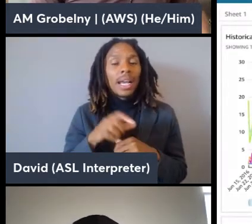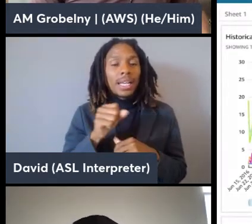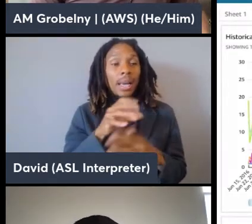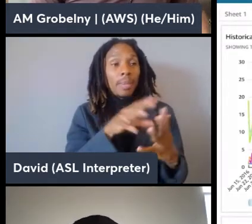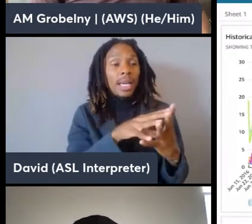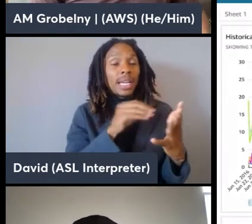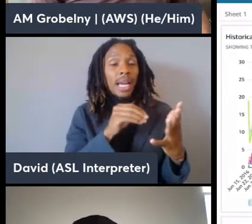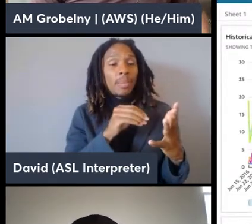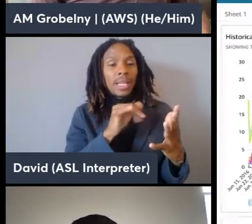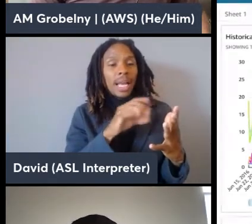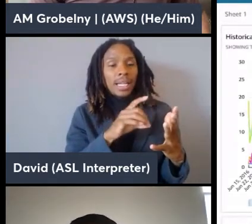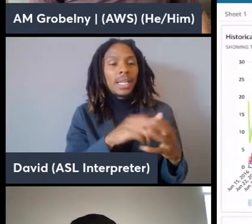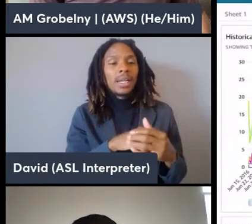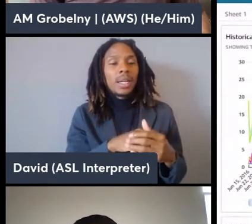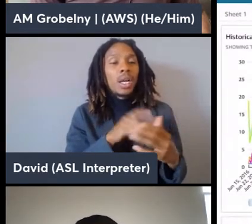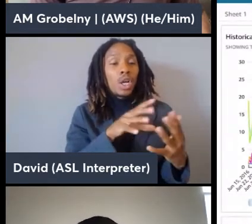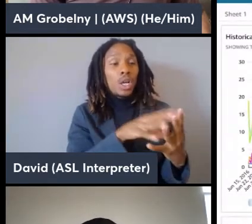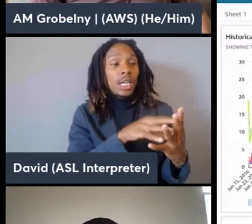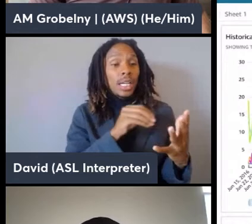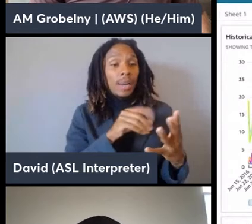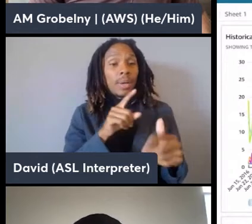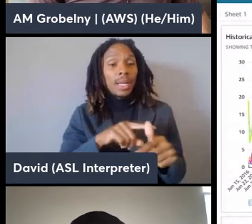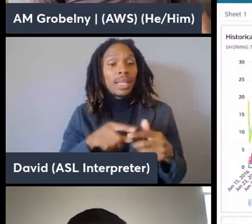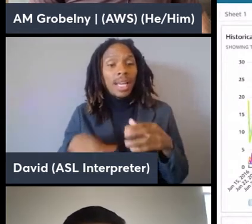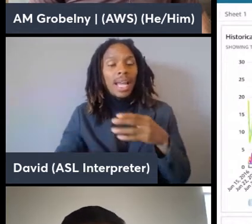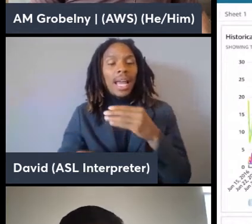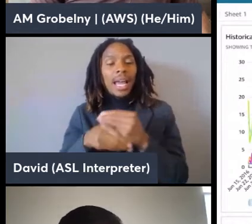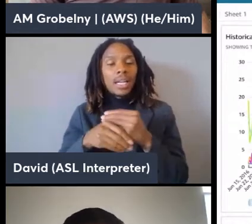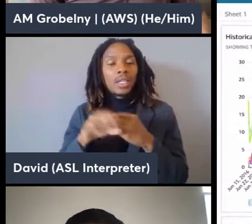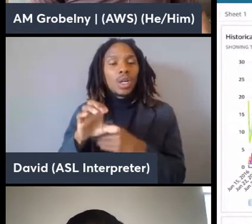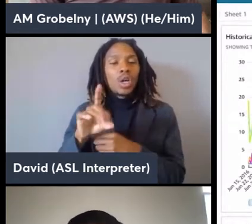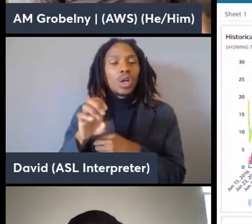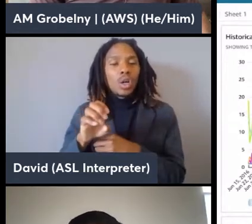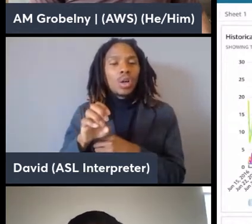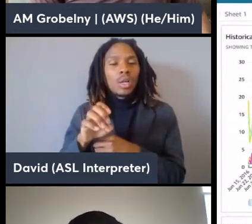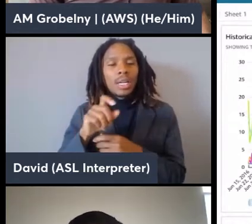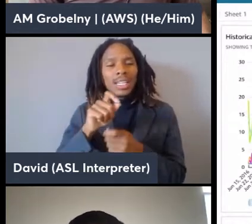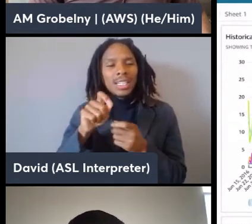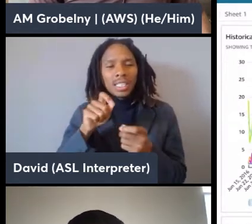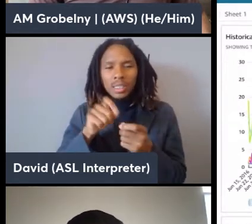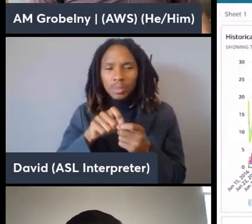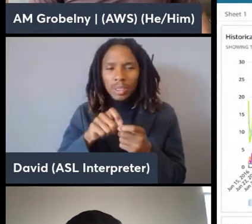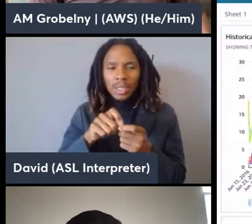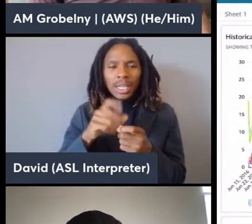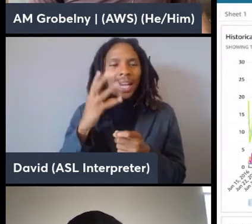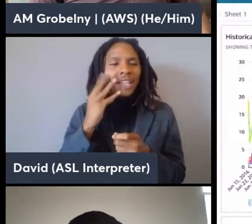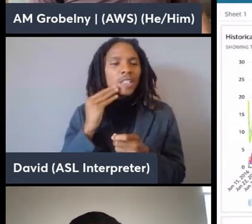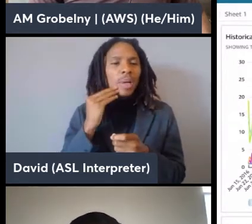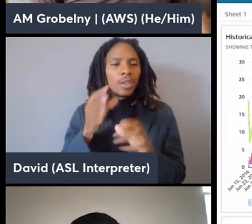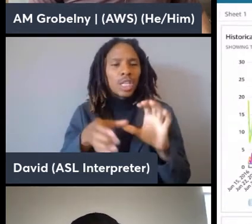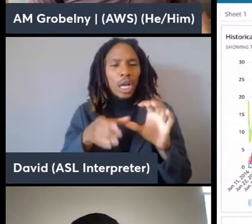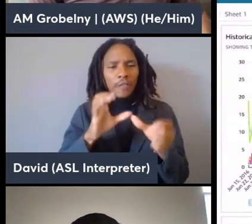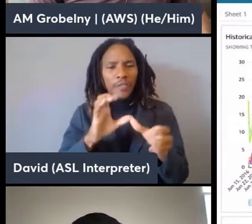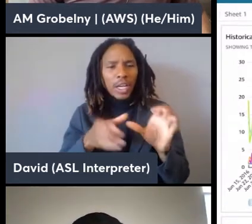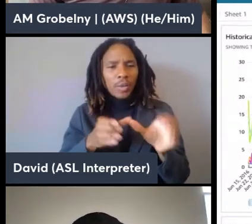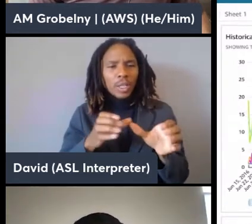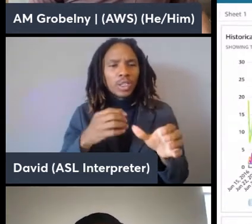You just copy them, add it into your code. There's specific experience configuration you have to pass,